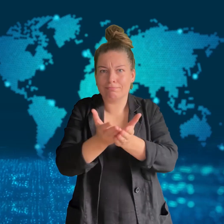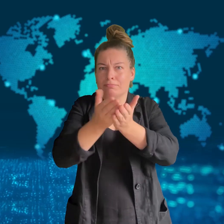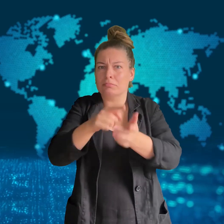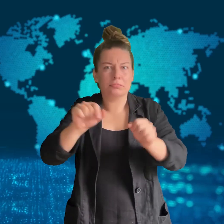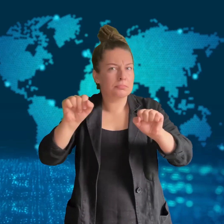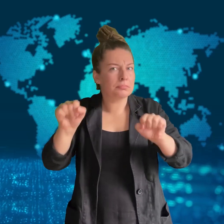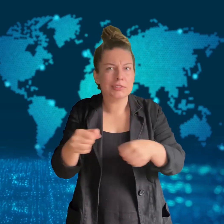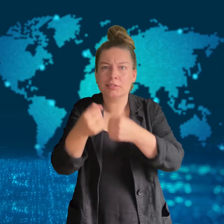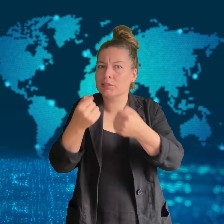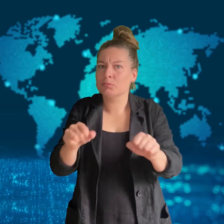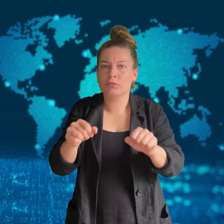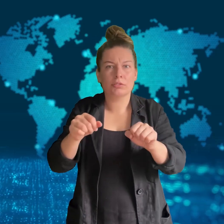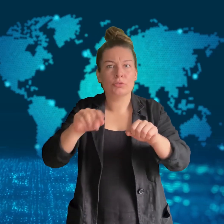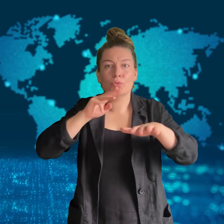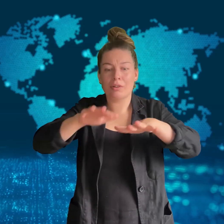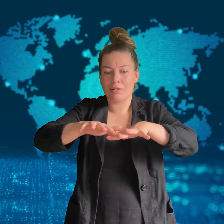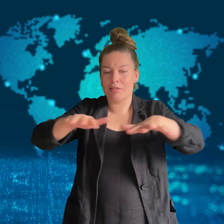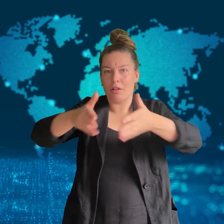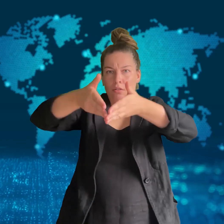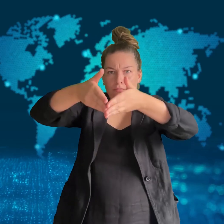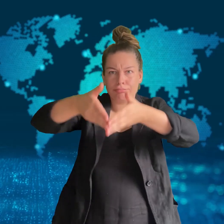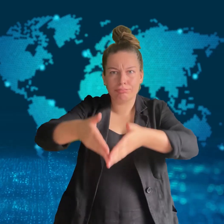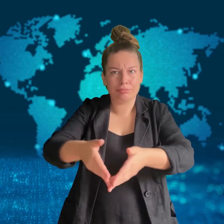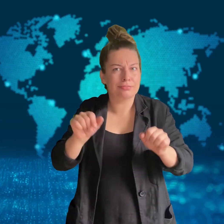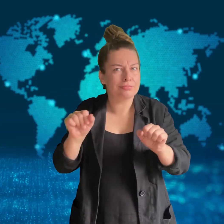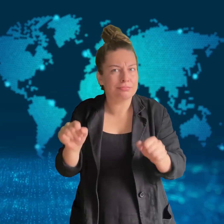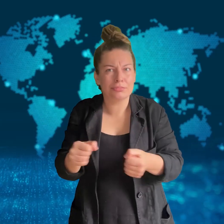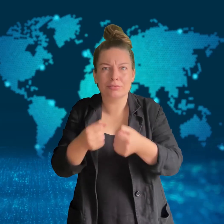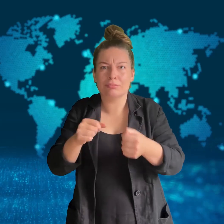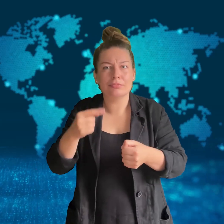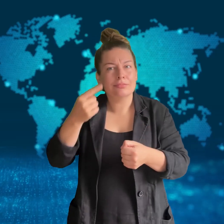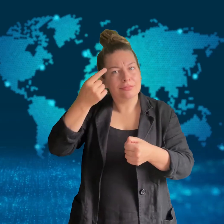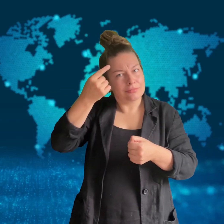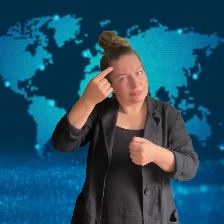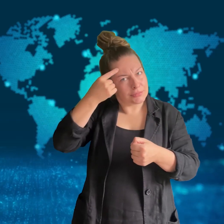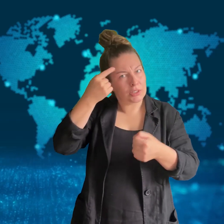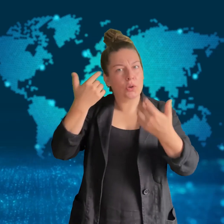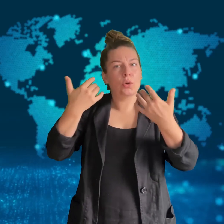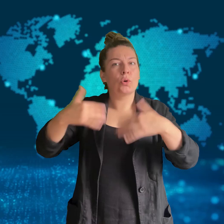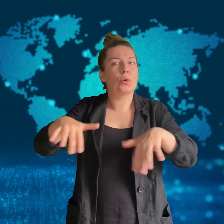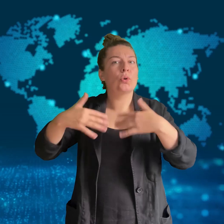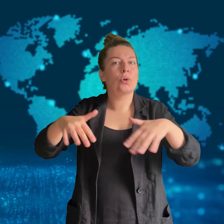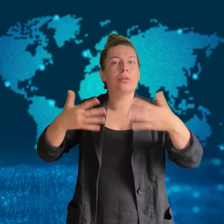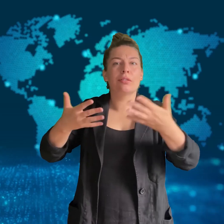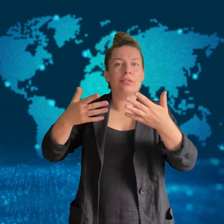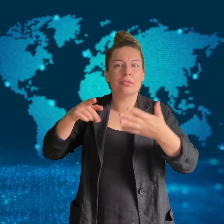multiple negligent manslaughter charges.